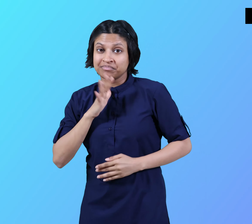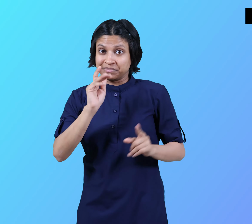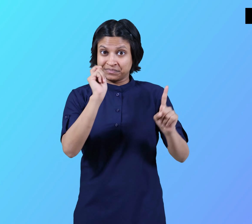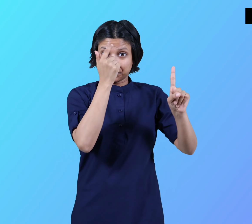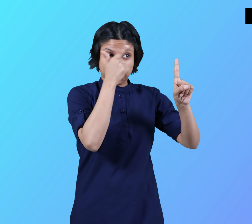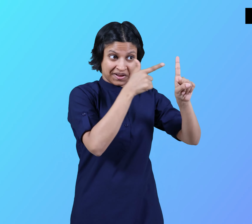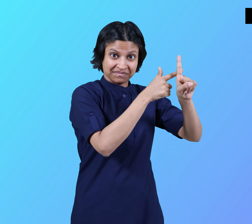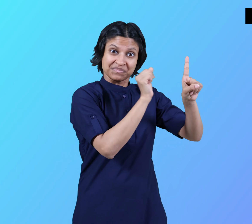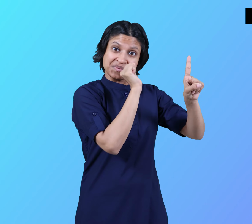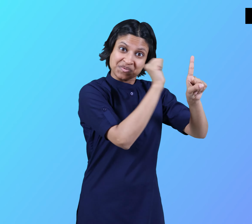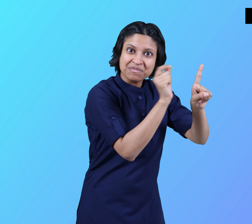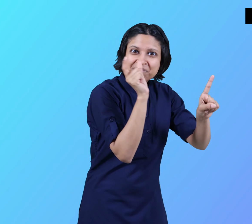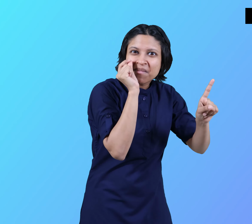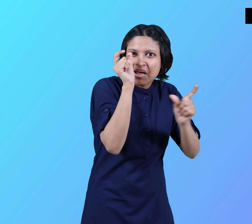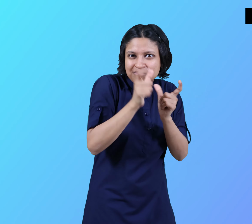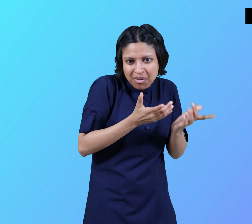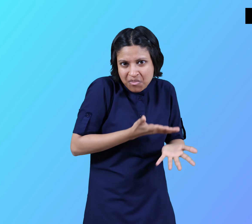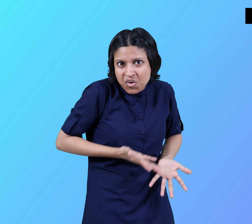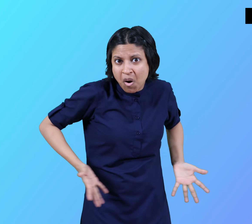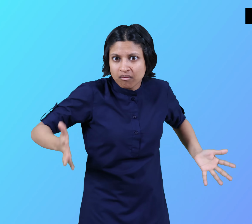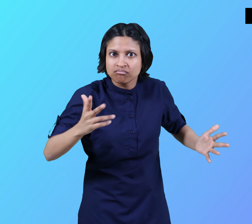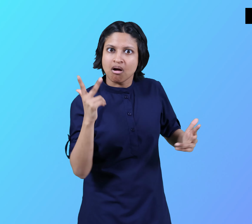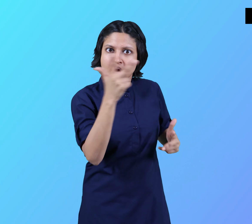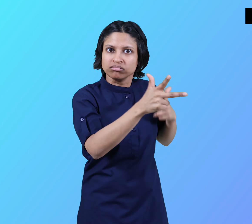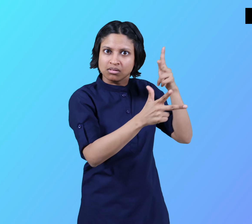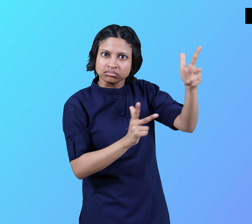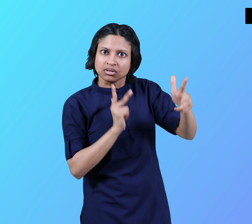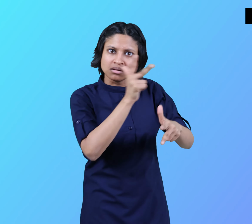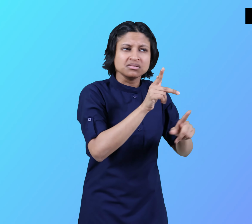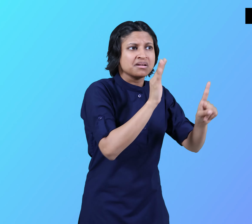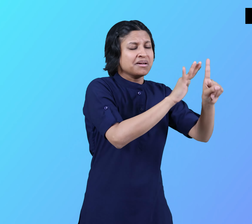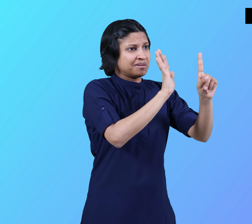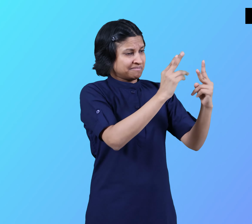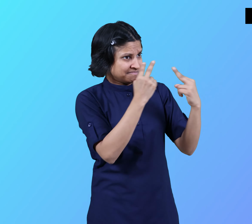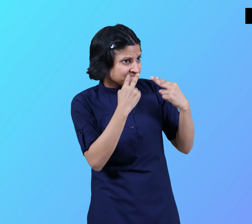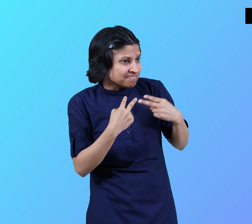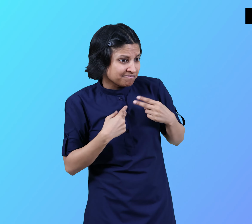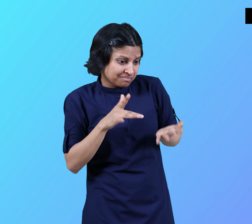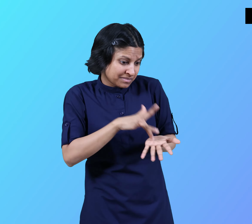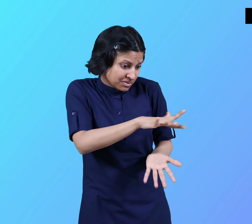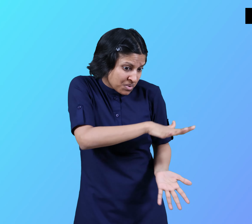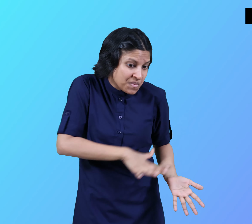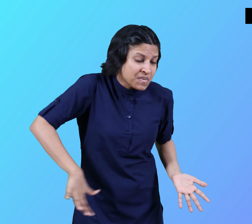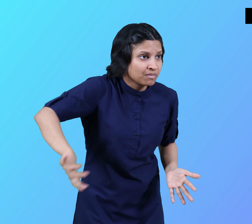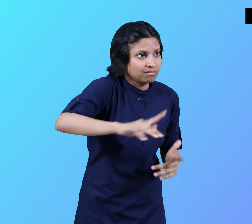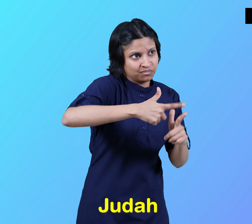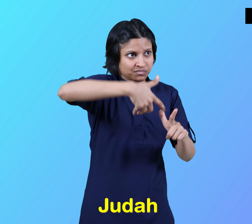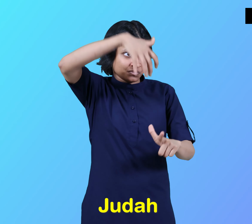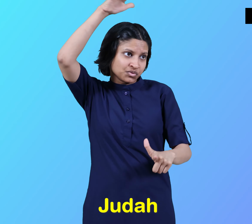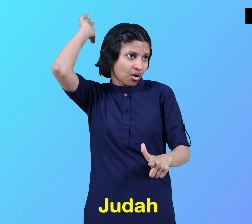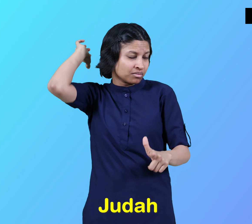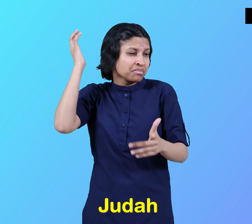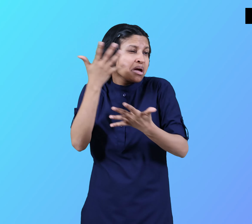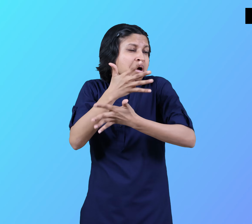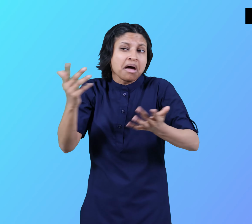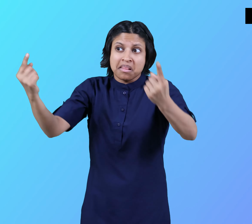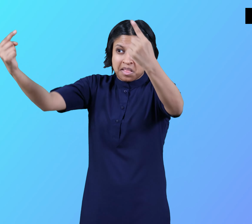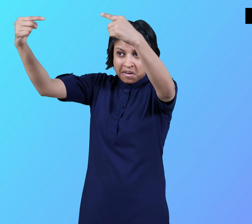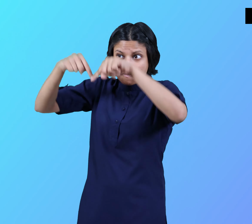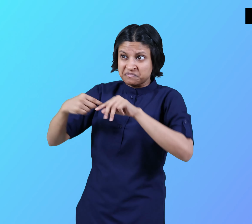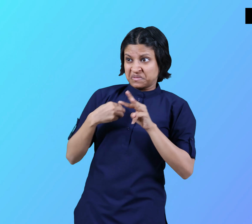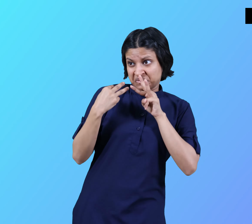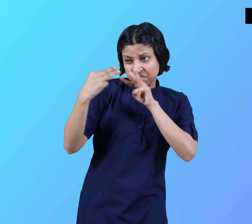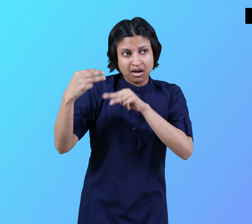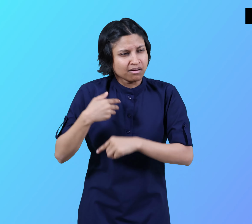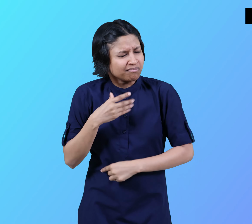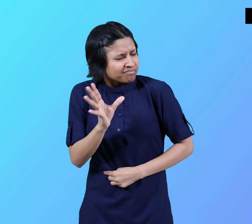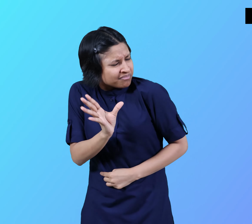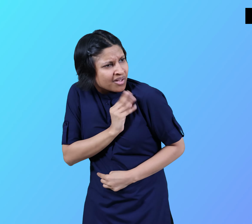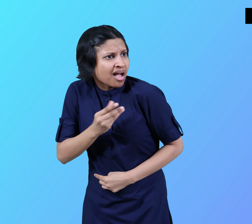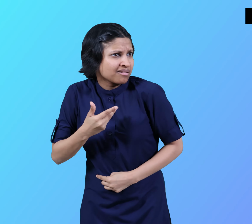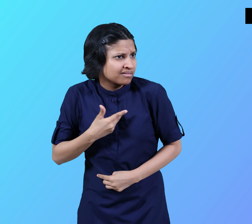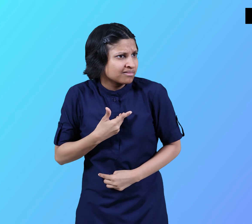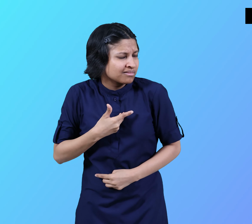But David’s men said to him, “Look, our men are afraid here in Judah.